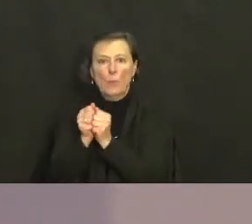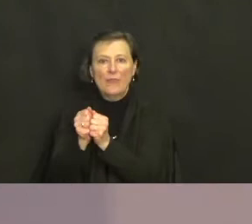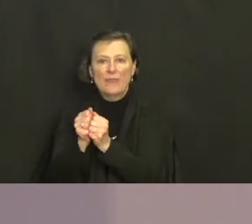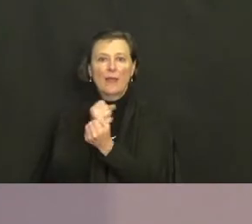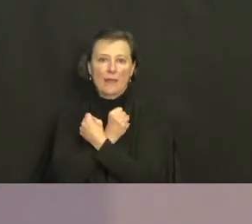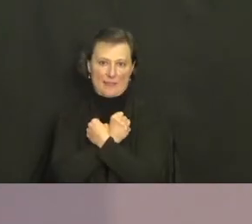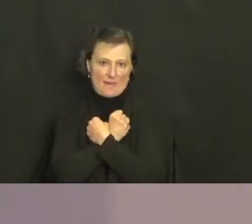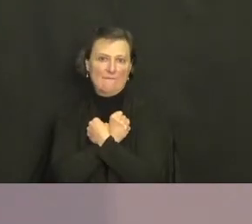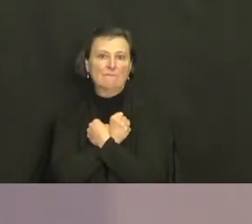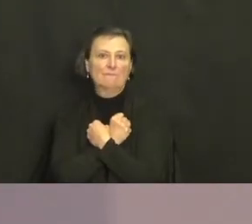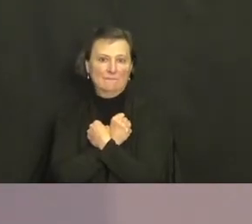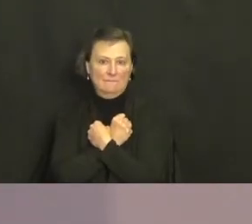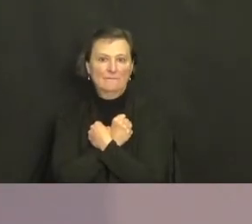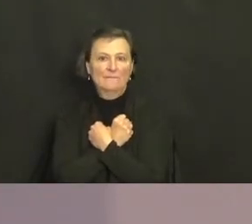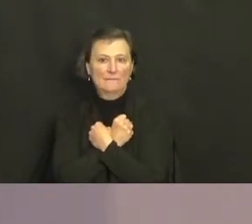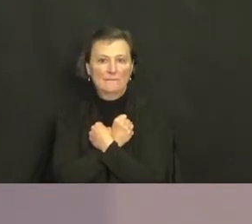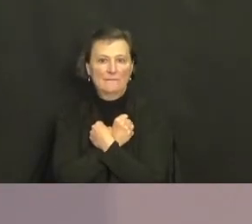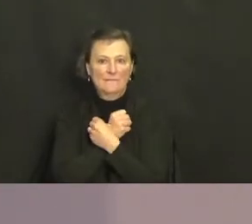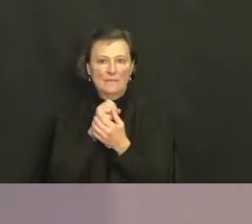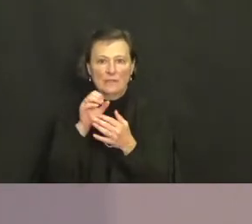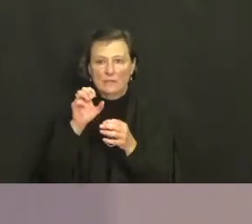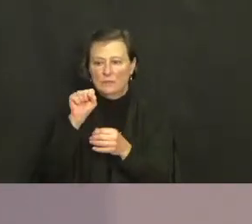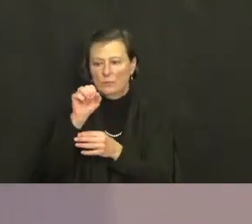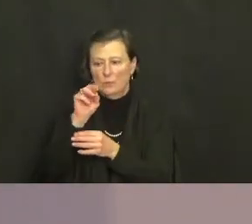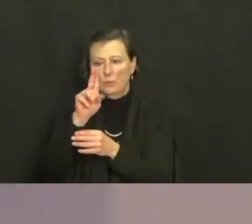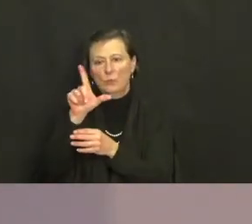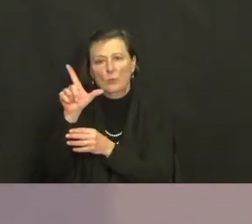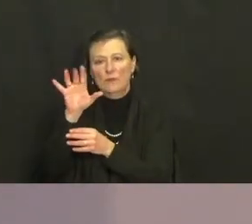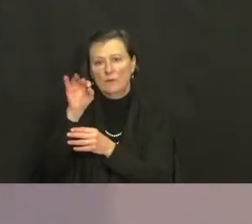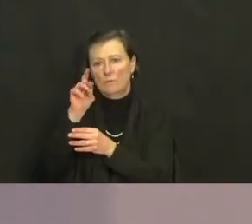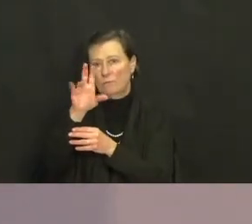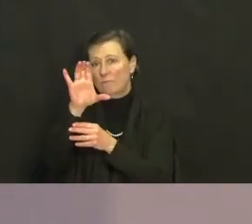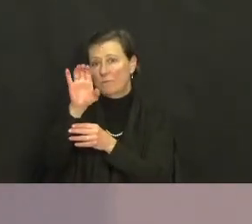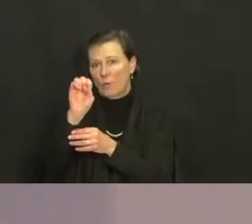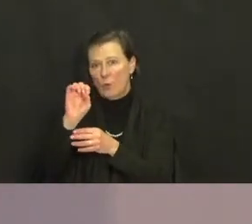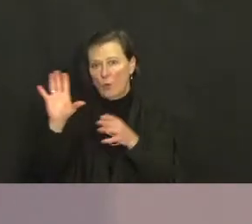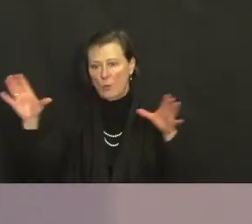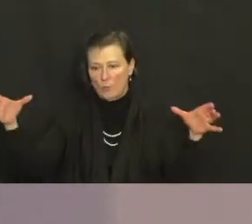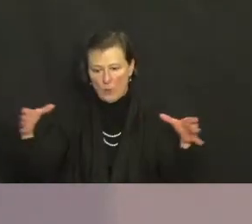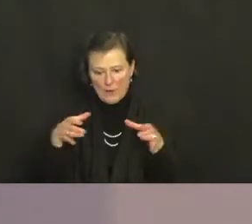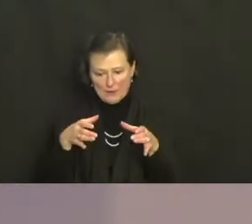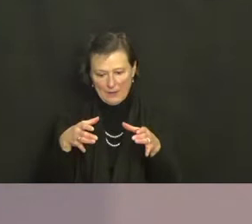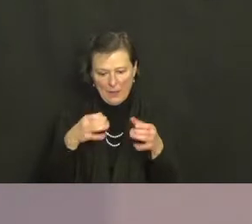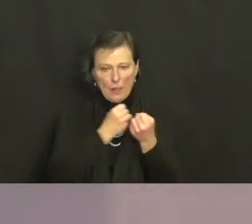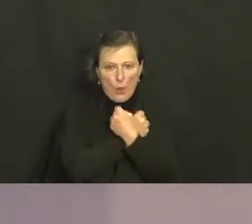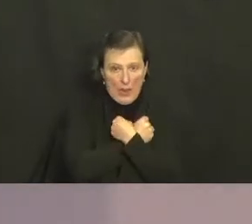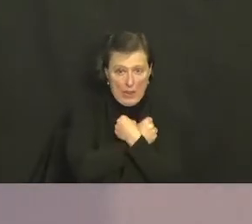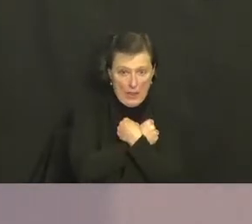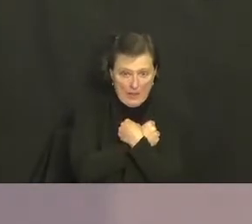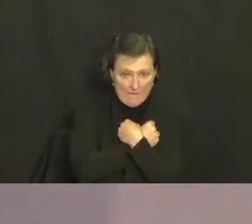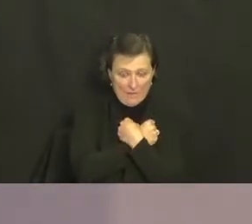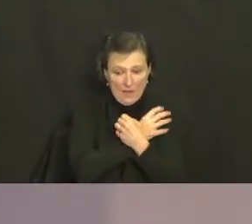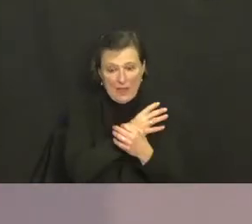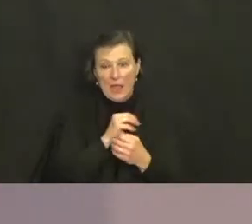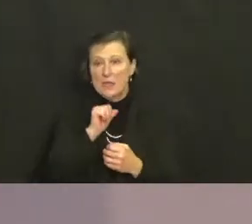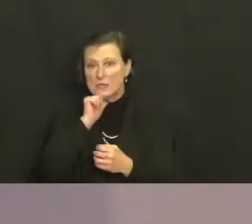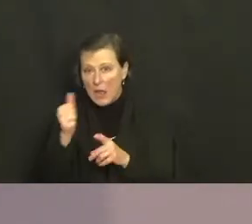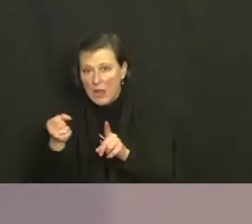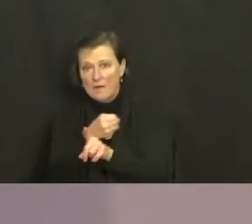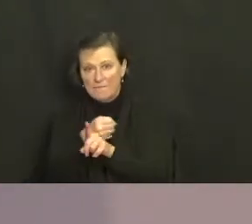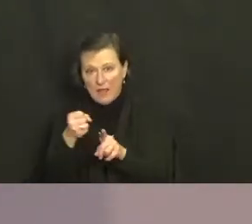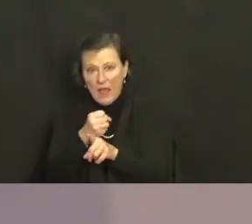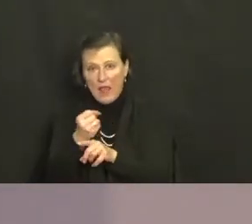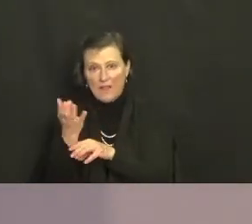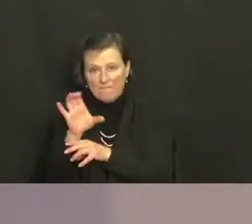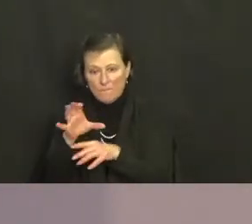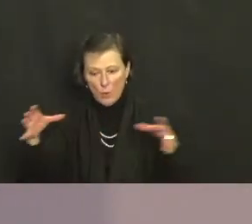Satyagraha, soul force, brought together love and the non-violent use of force, into one